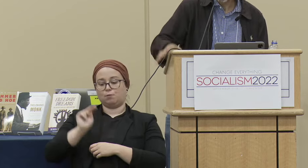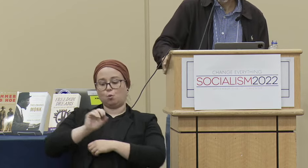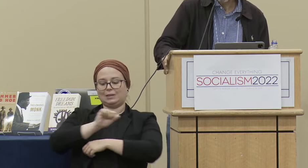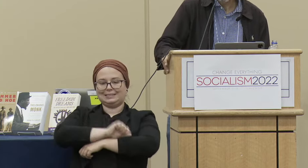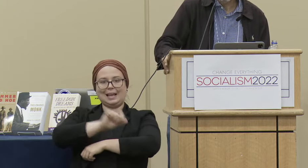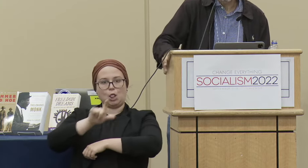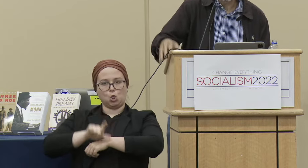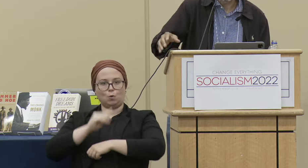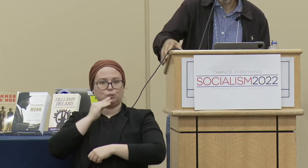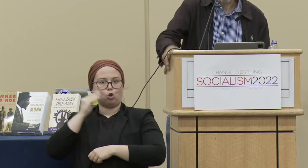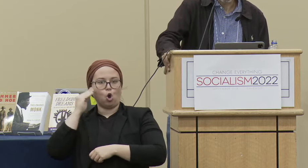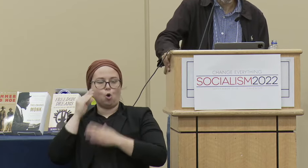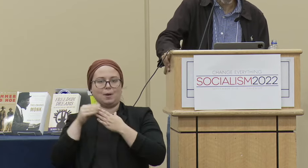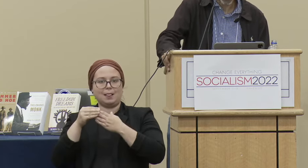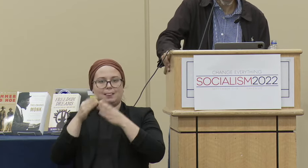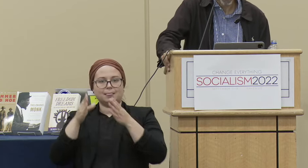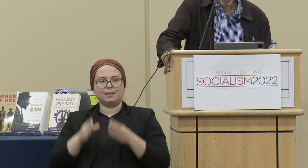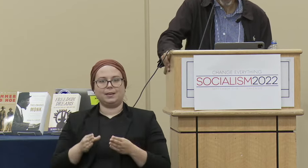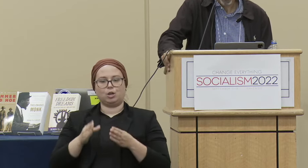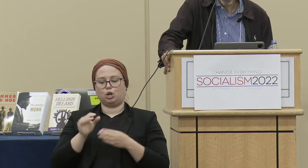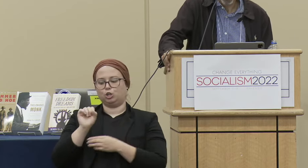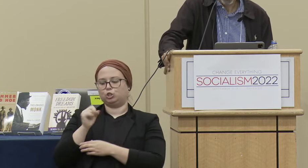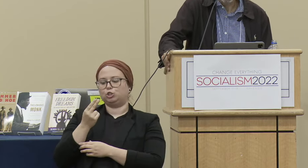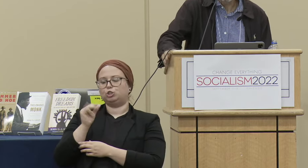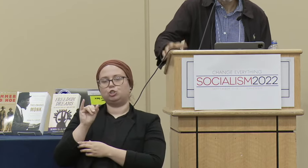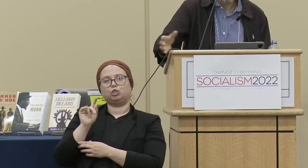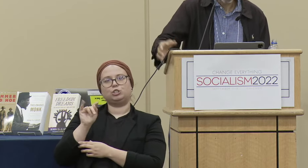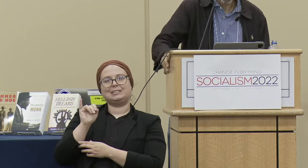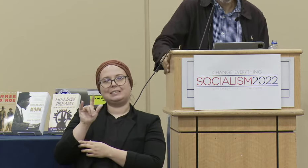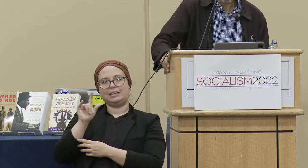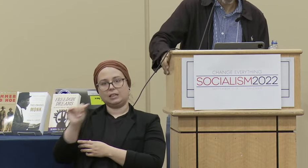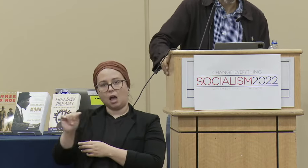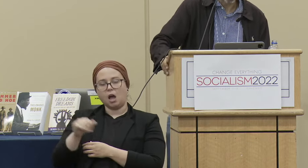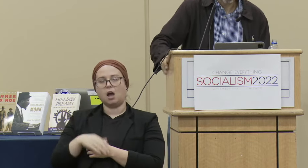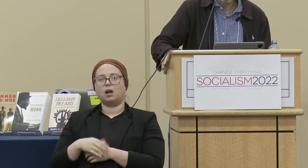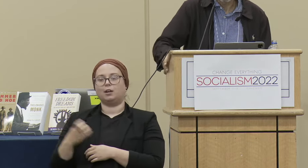Petersburg, on the south side of St. Louis, north St. Louis